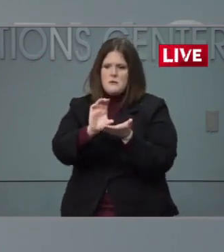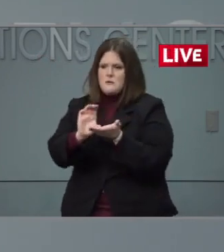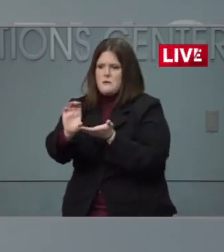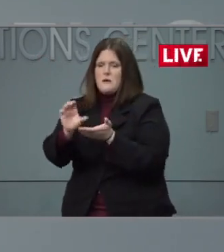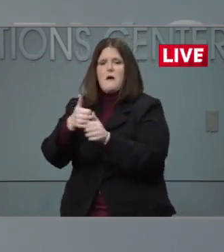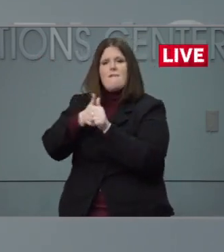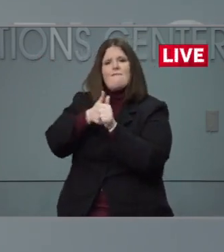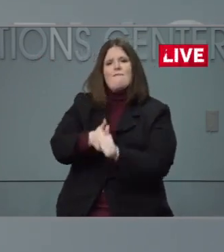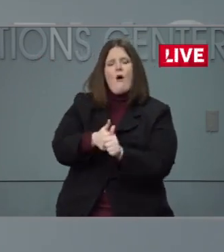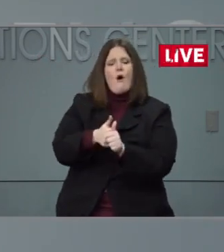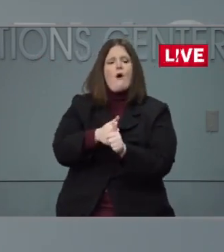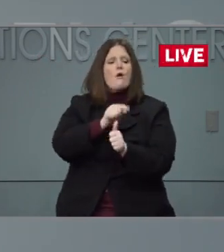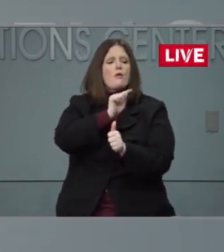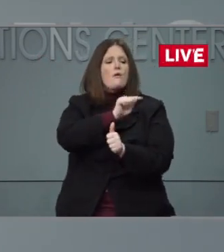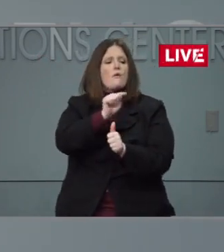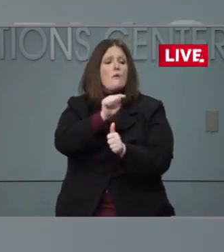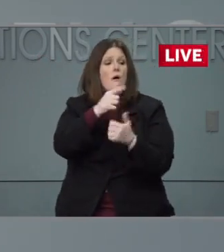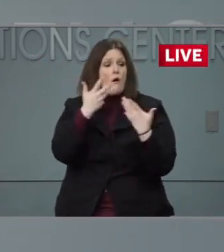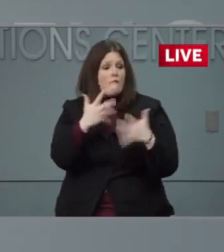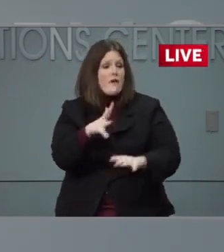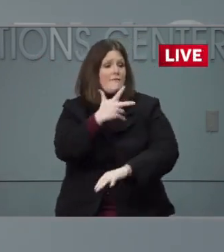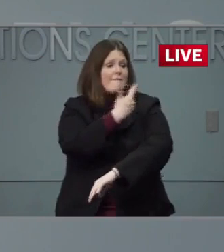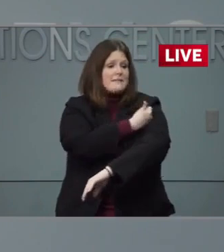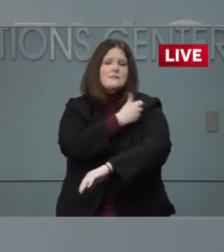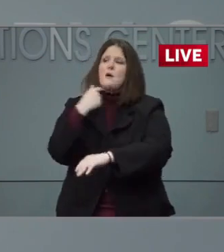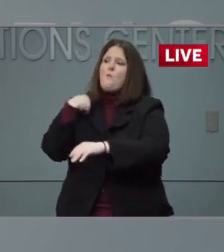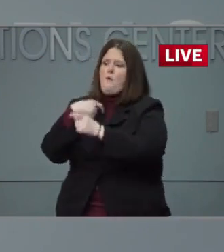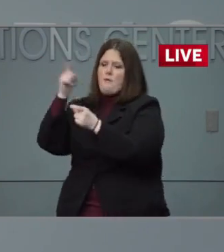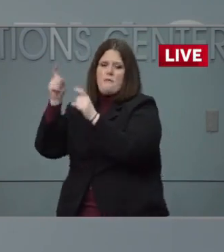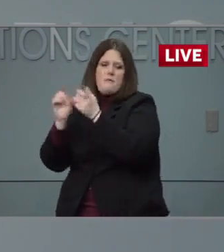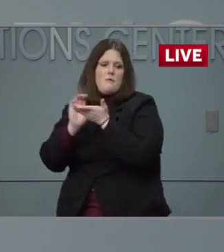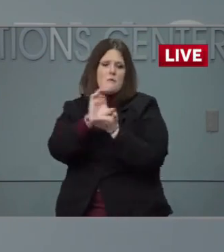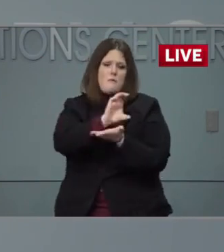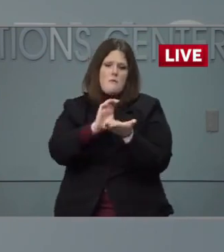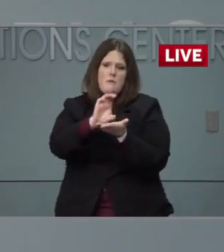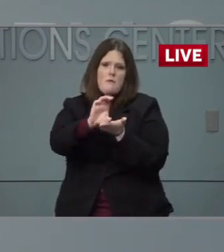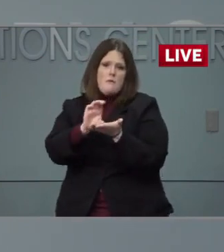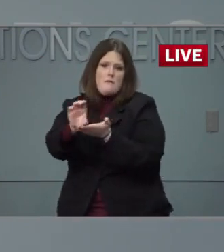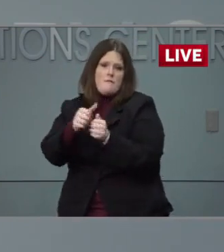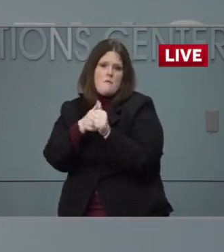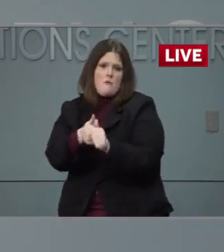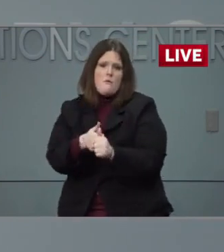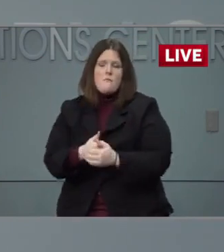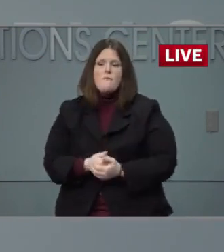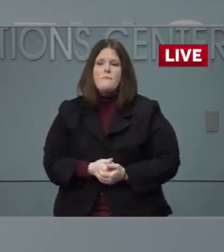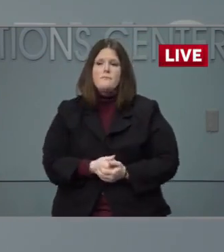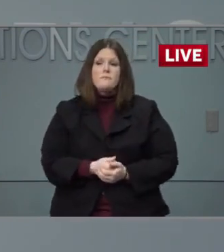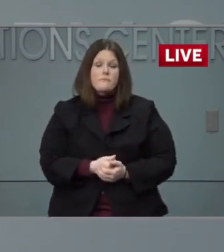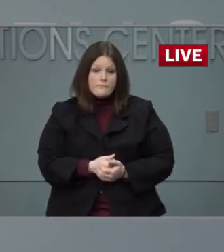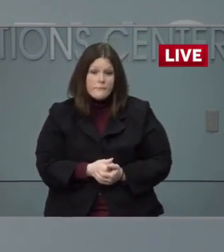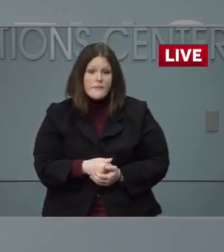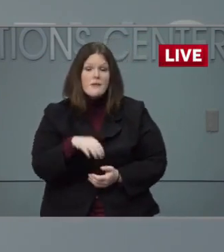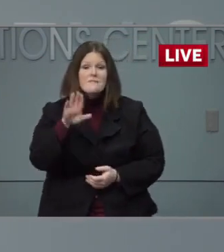MOVING FORWARD, THE STATE WILL MODIFY VACCINE MODIFICATIONS BASED ON THE NUMBER OF VACCINES THAT THEY REPORT GIVING.